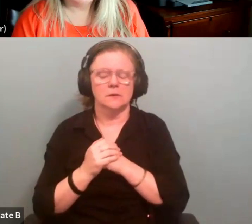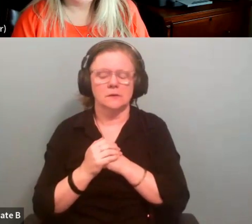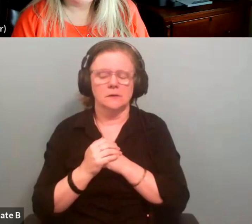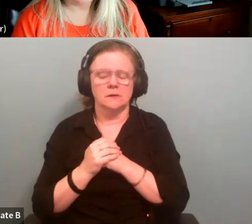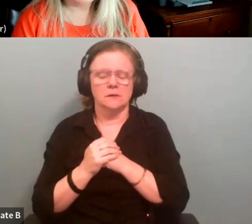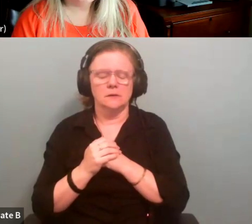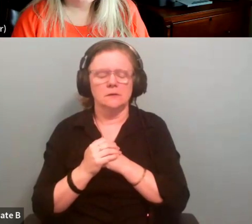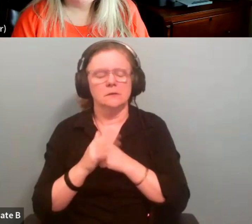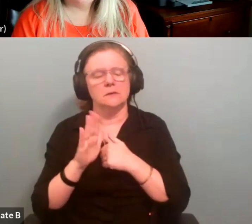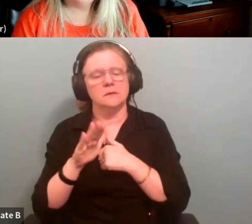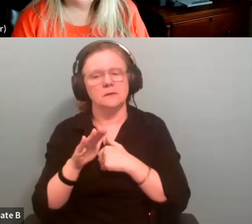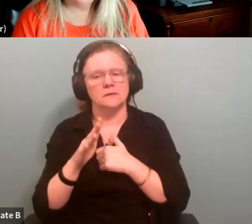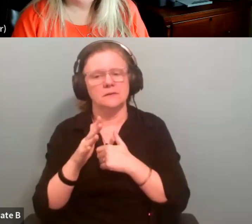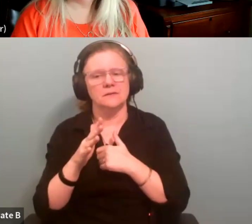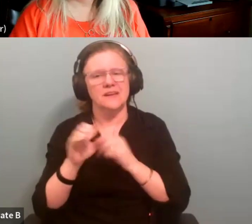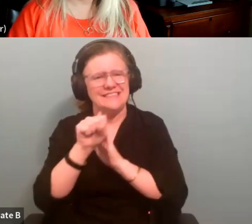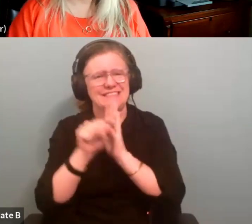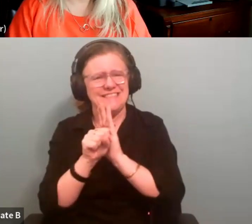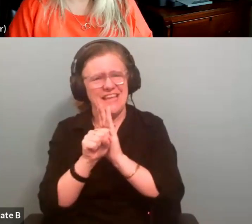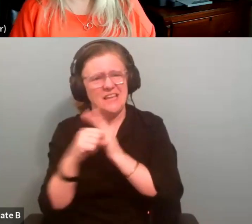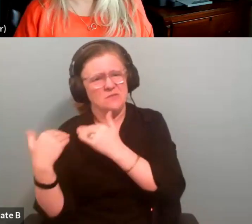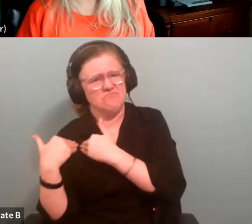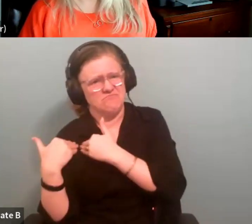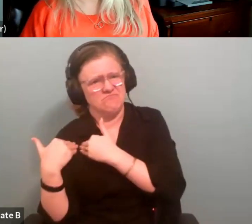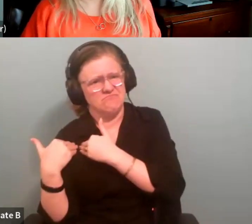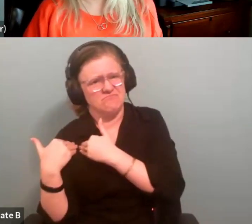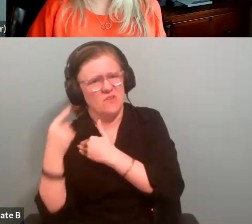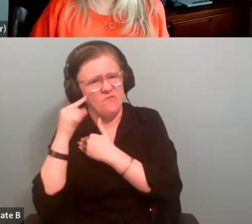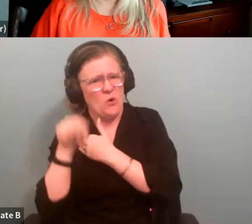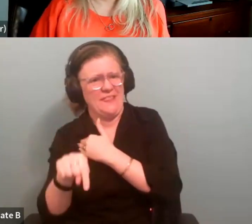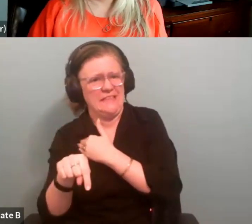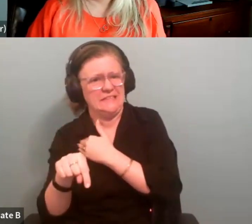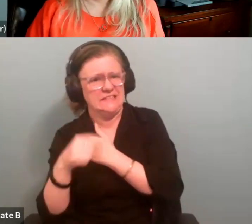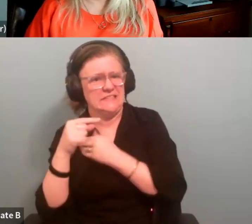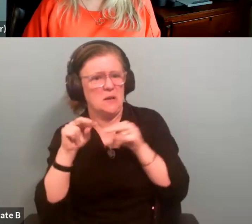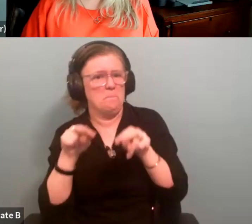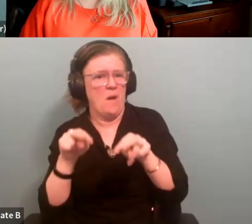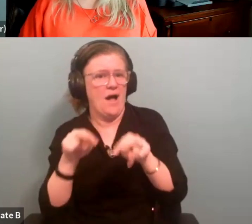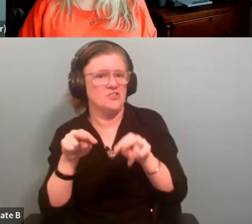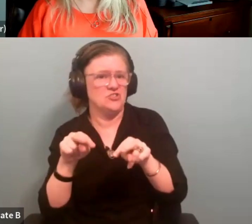you know, what's the role of the state at the state level in in sort of monitoring and ensuring